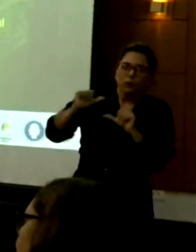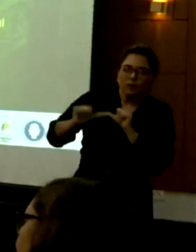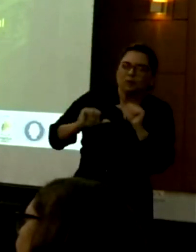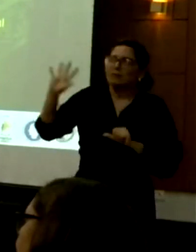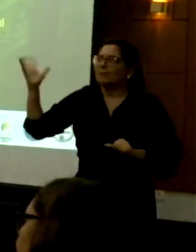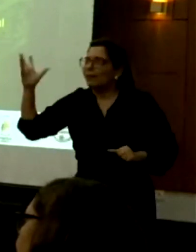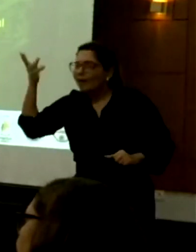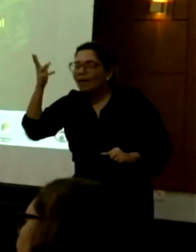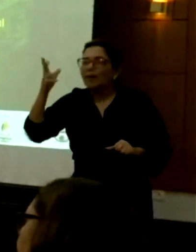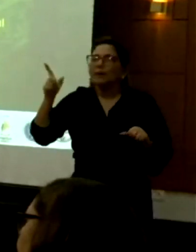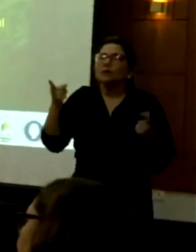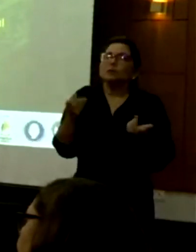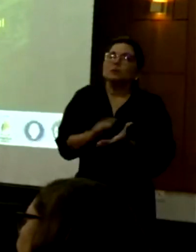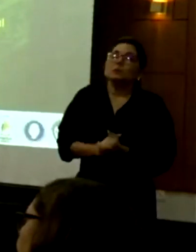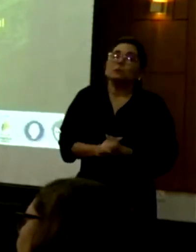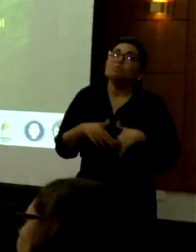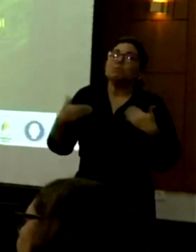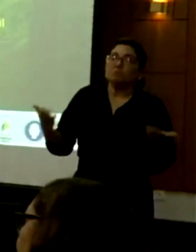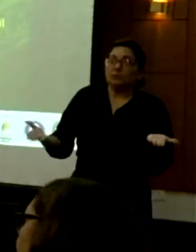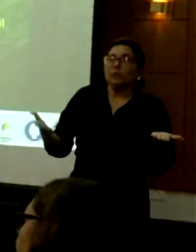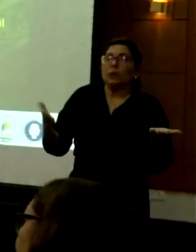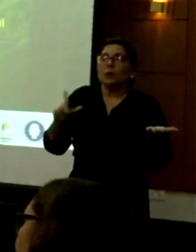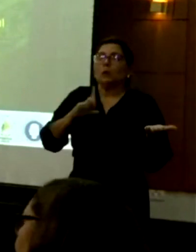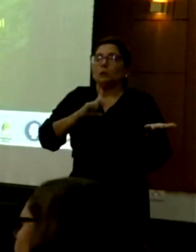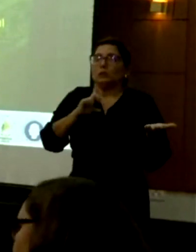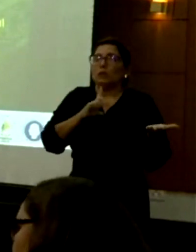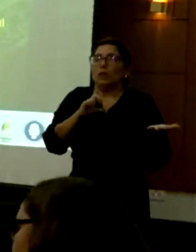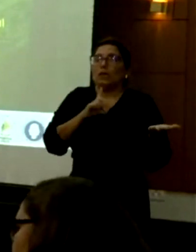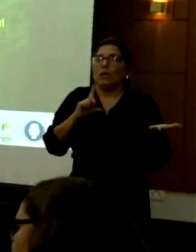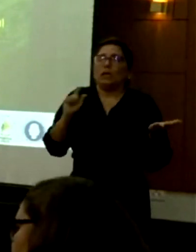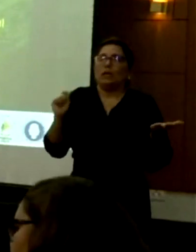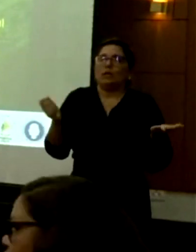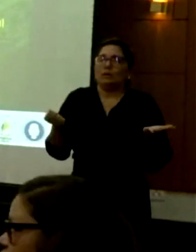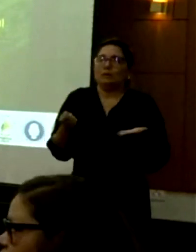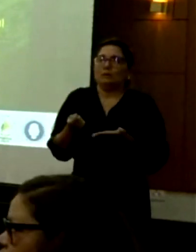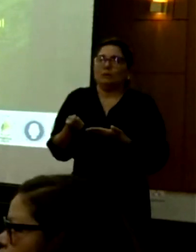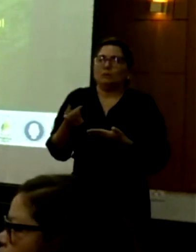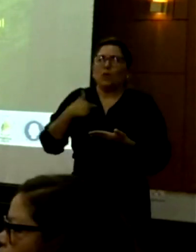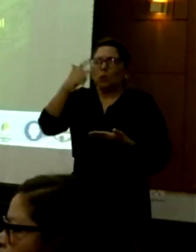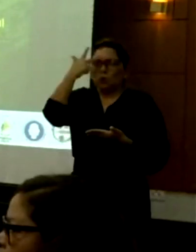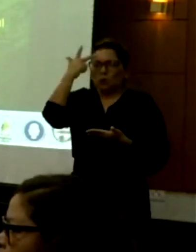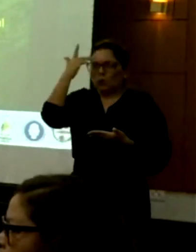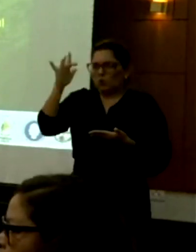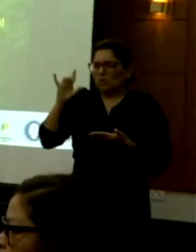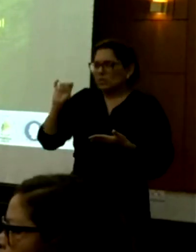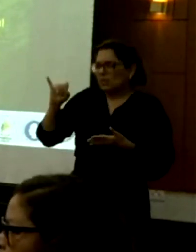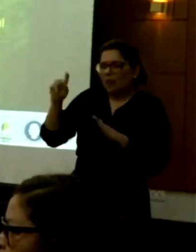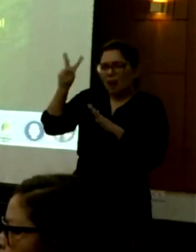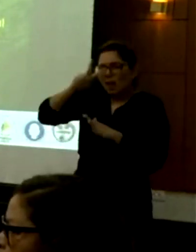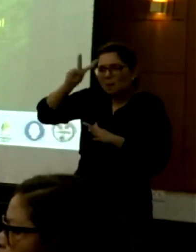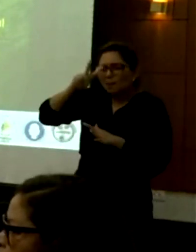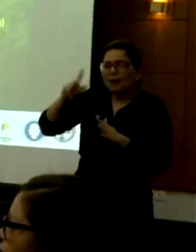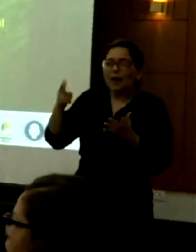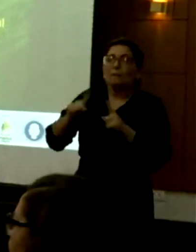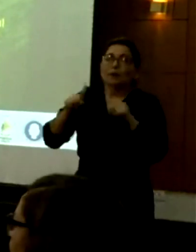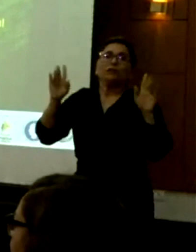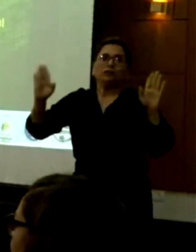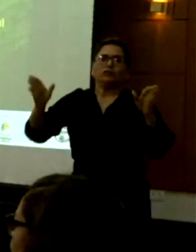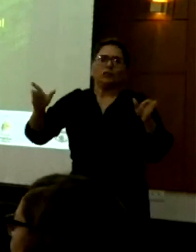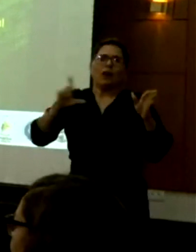so there is I don't know if he will still talk about it But there are already laws in this sense